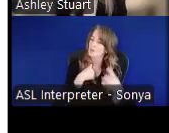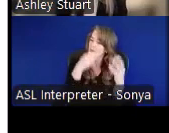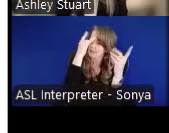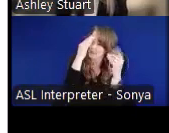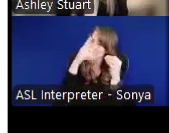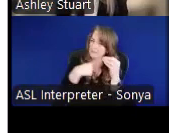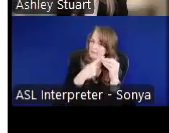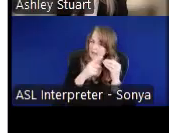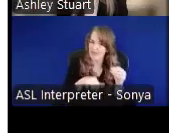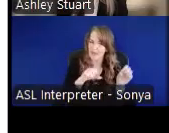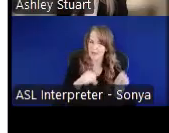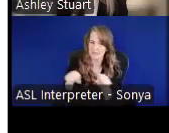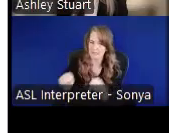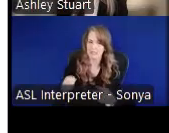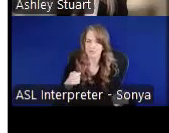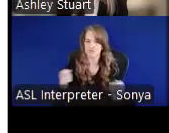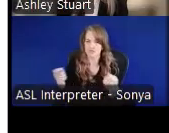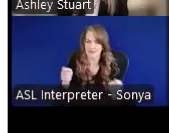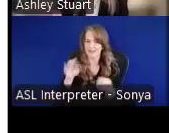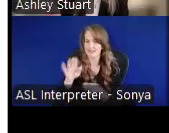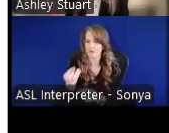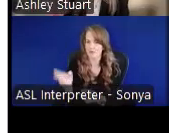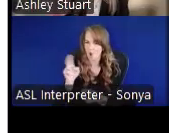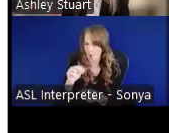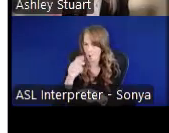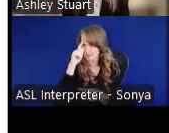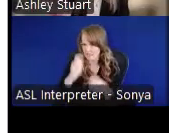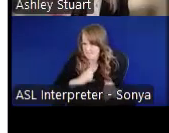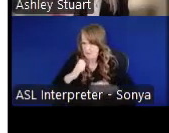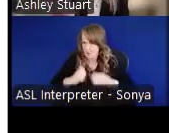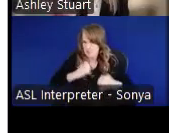regulate one's own emotions, which is essentially recognize